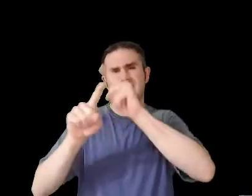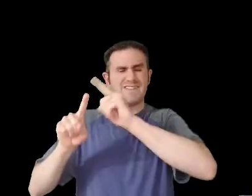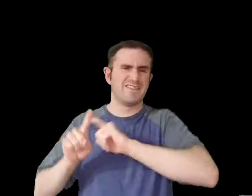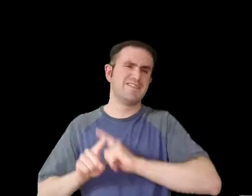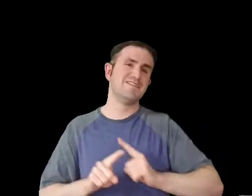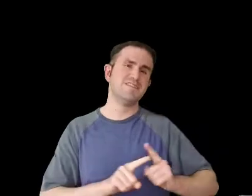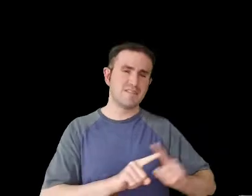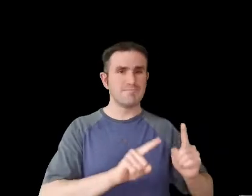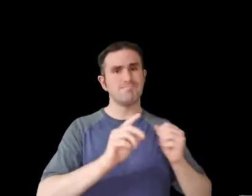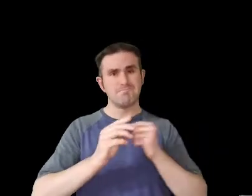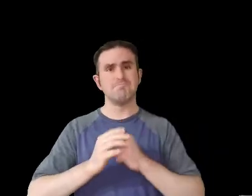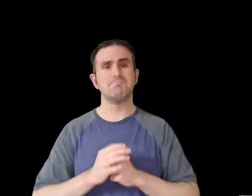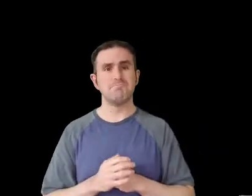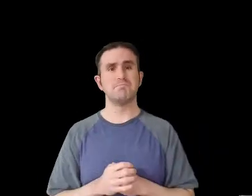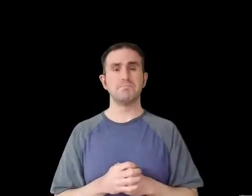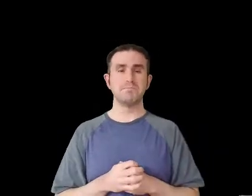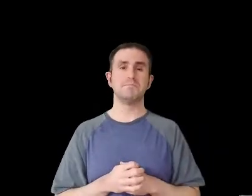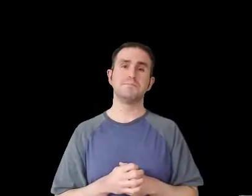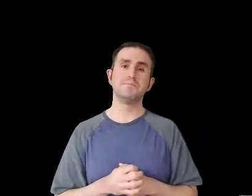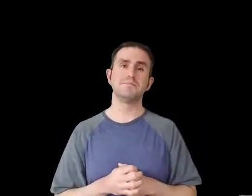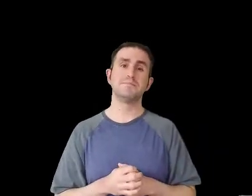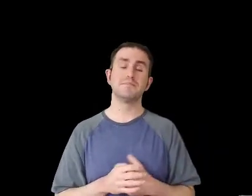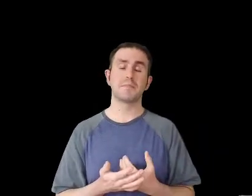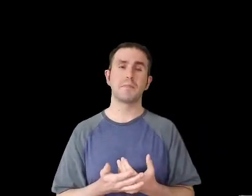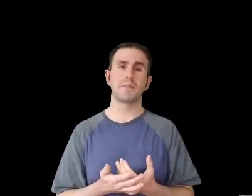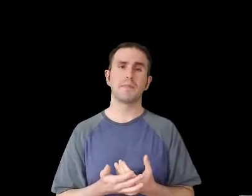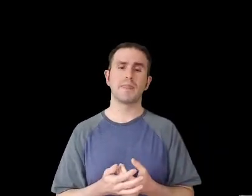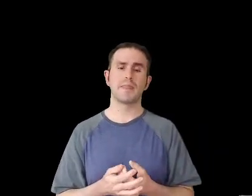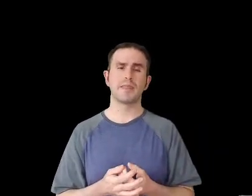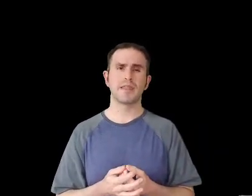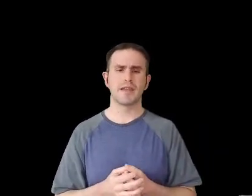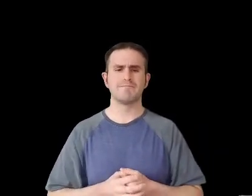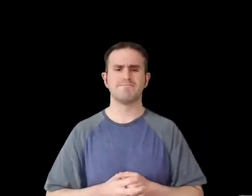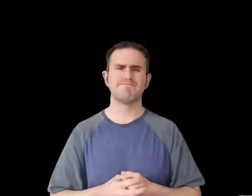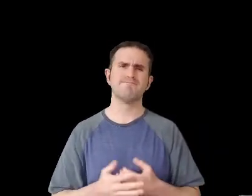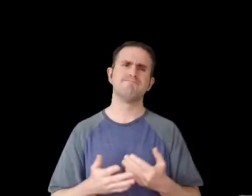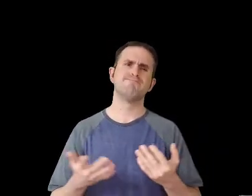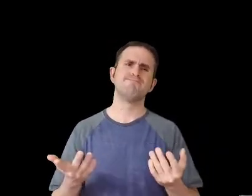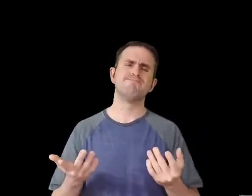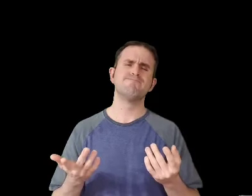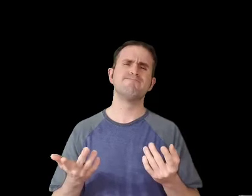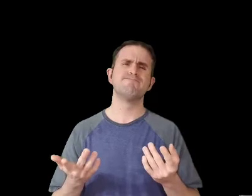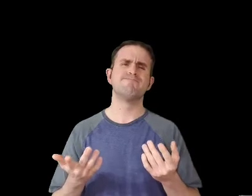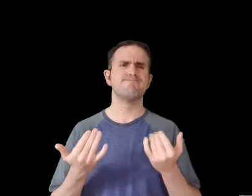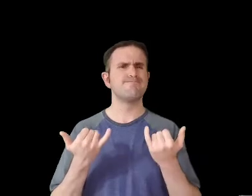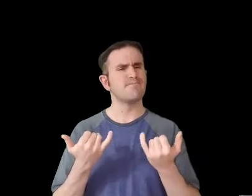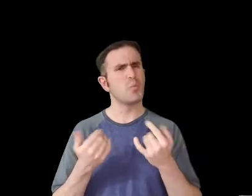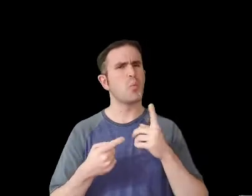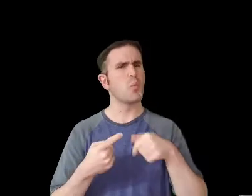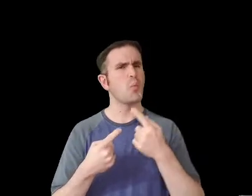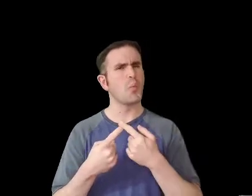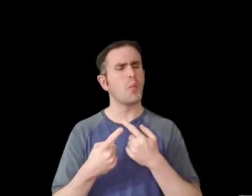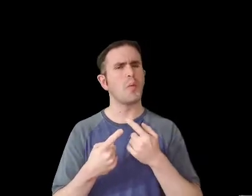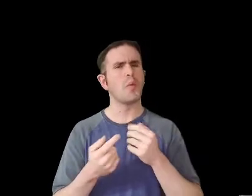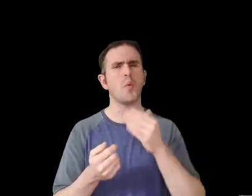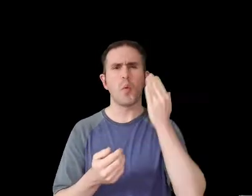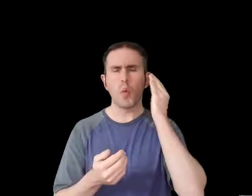of different directions! Now let's say here, when would you know to use a shade or a tint?